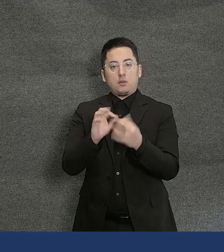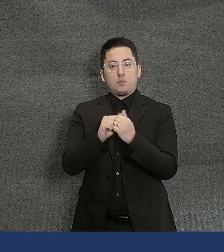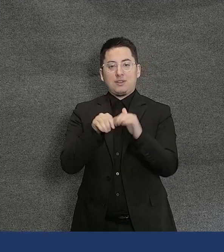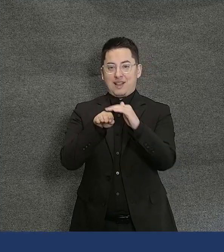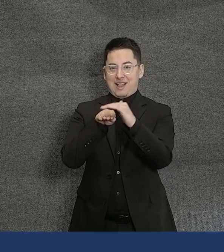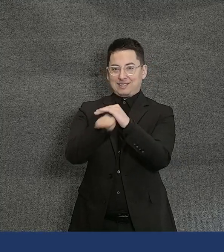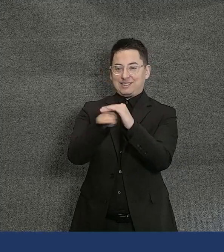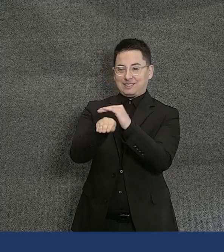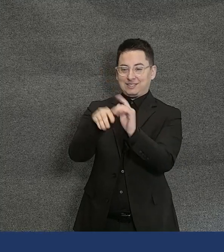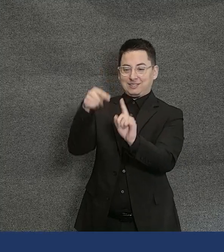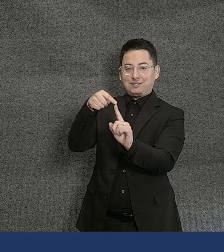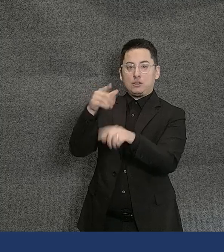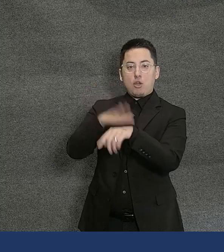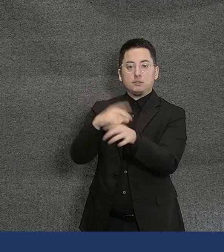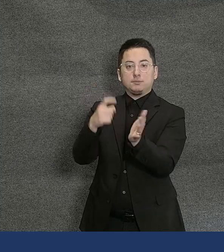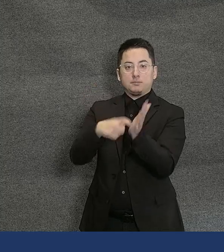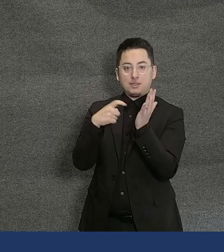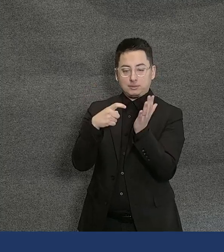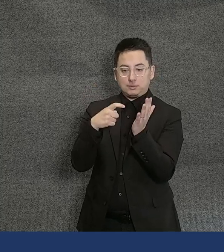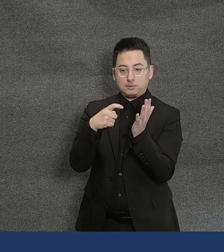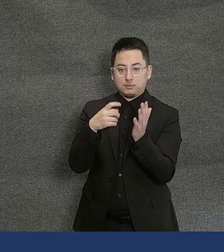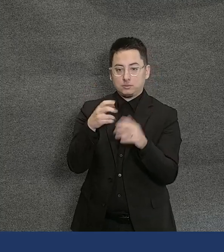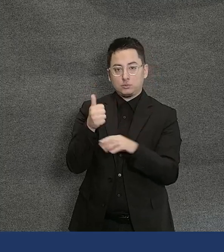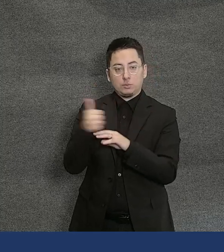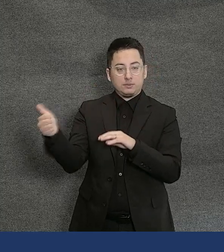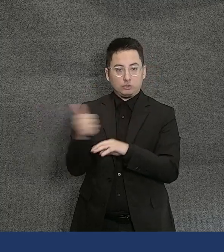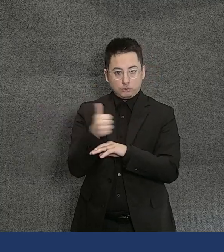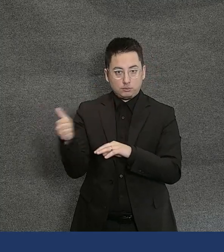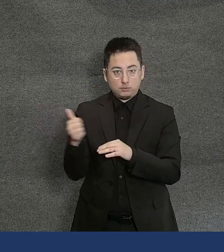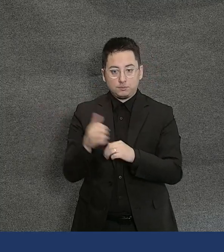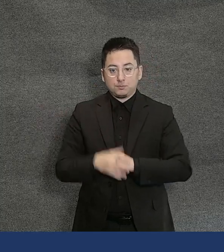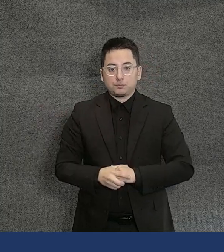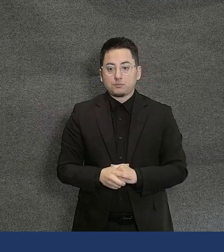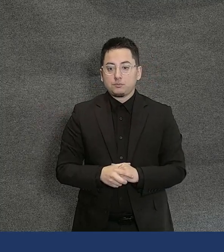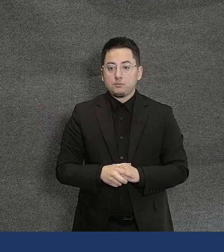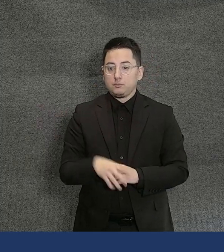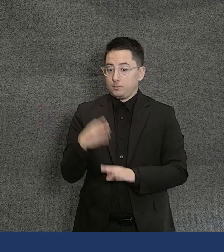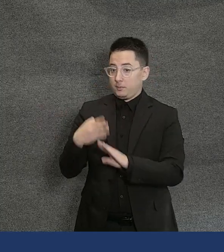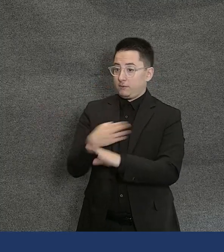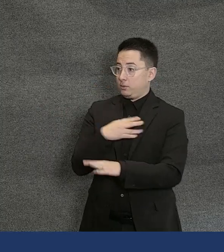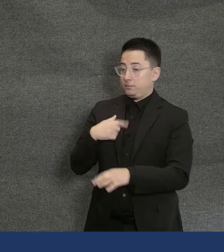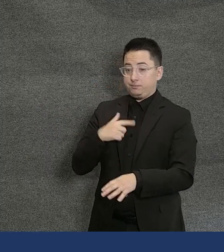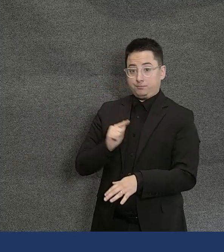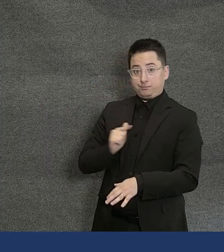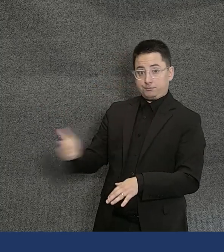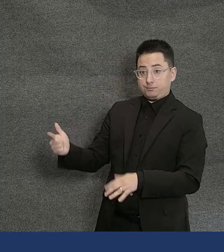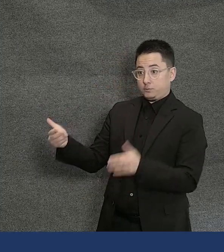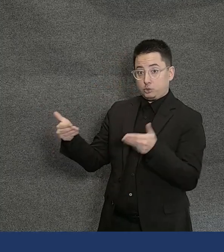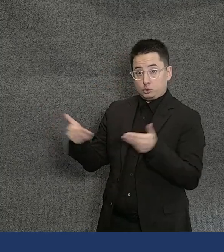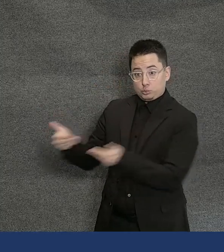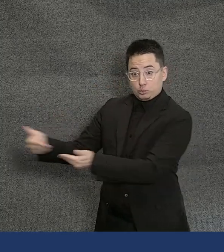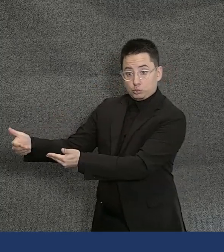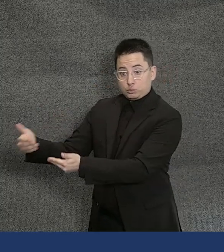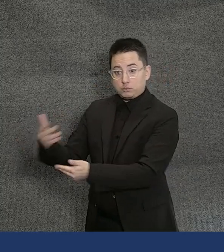Before I kick it to our panelists to introduce themselves and talk a little bit about this, I think it's good to define what on-demand accessible